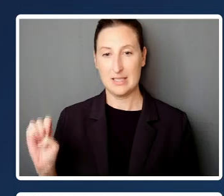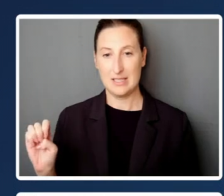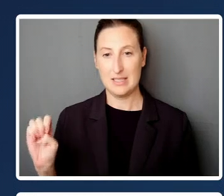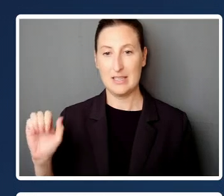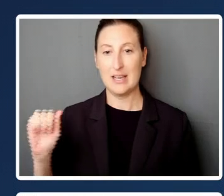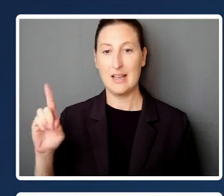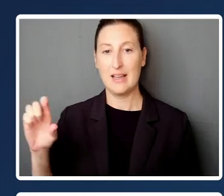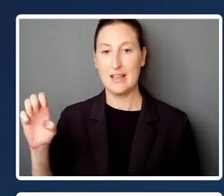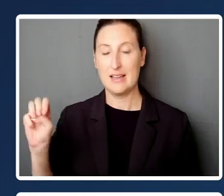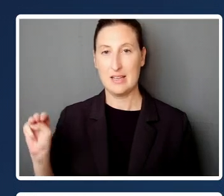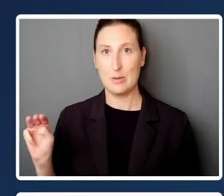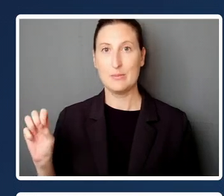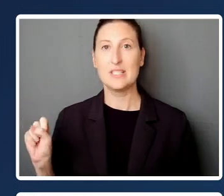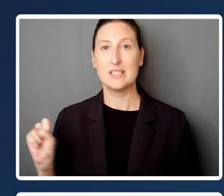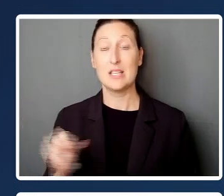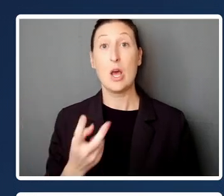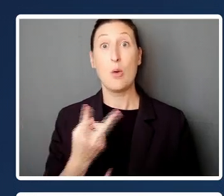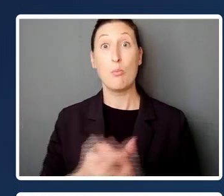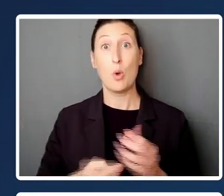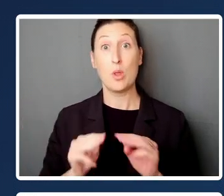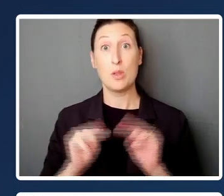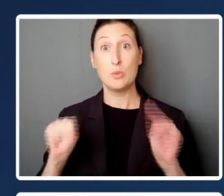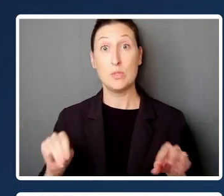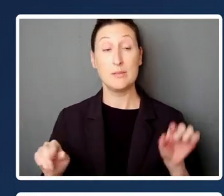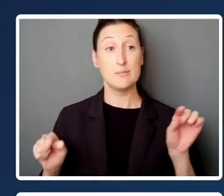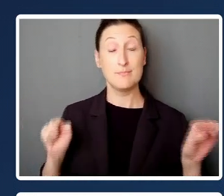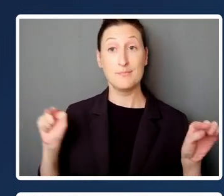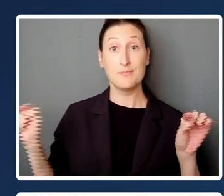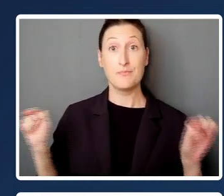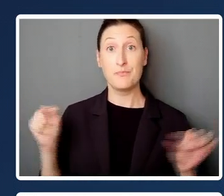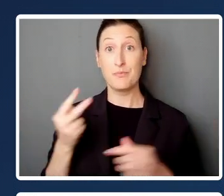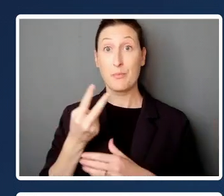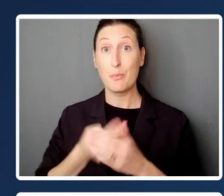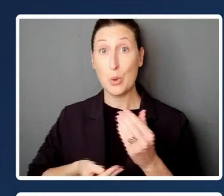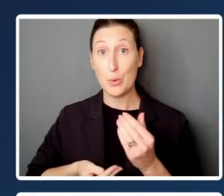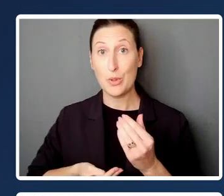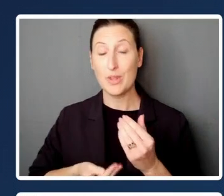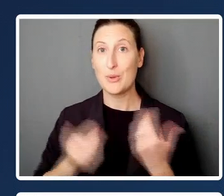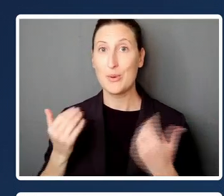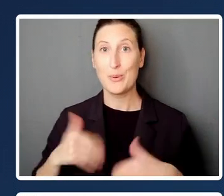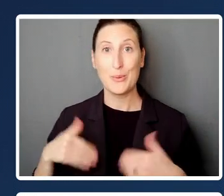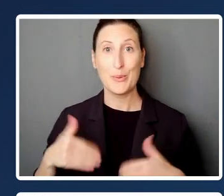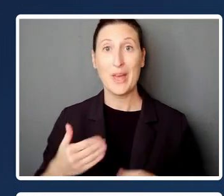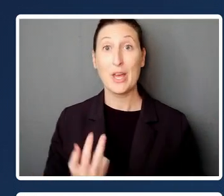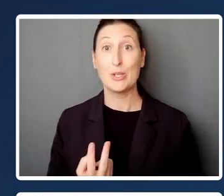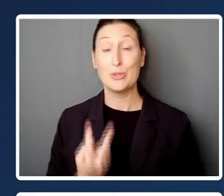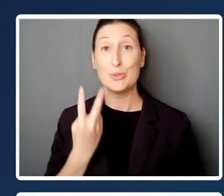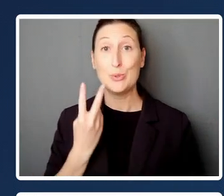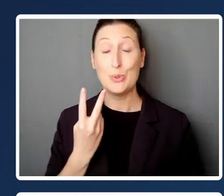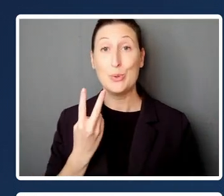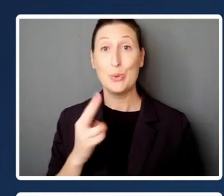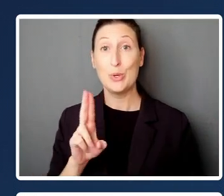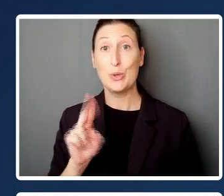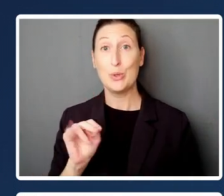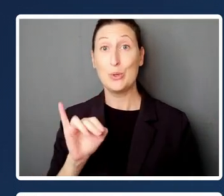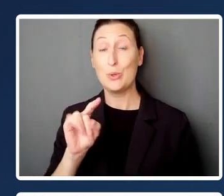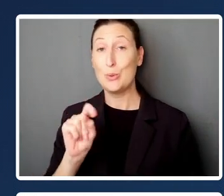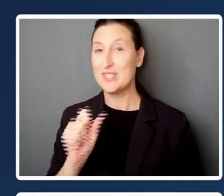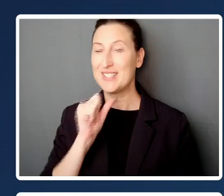our museums is that they are two of the units that are not located on the National Mall. So,